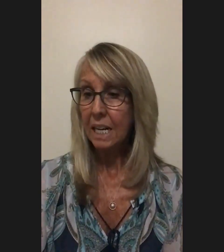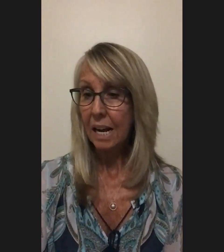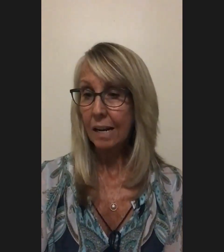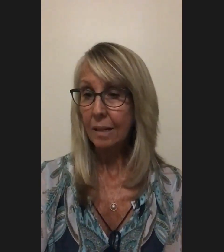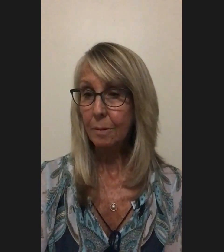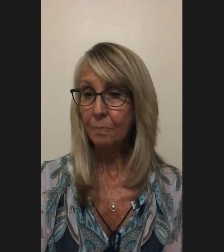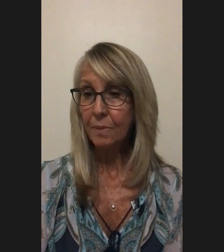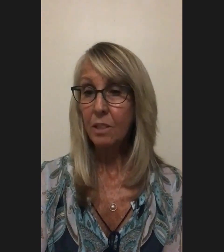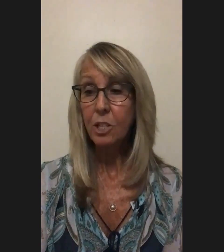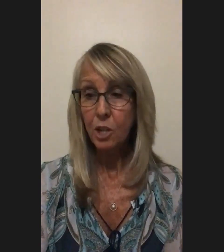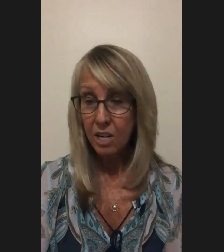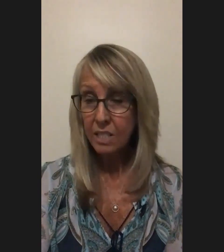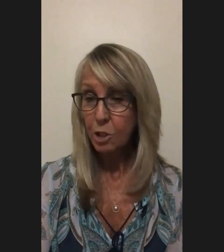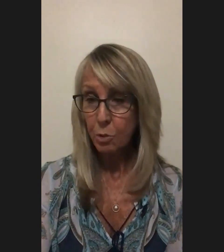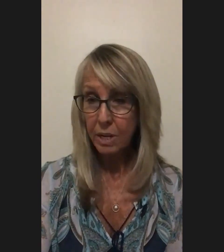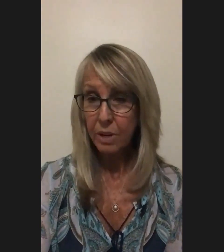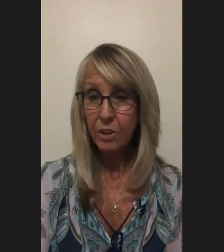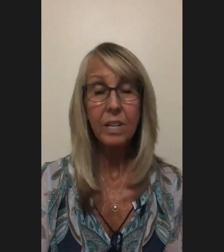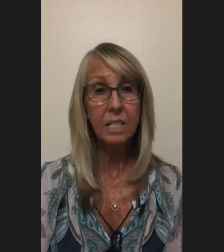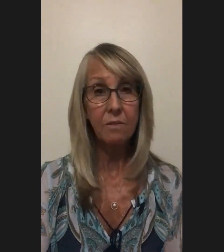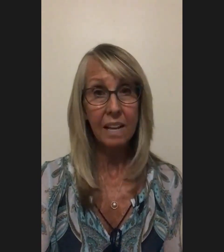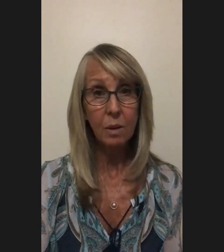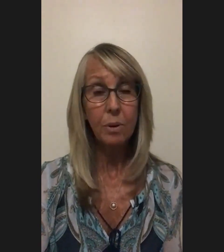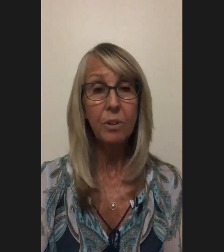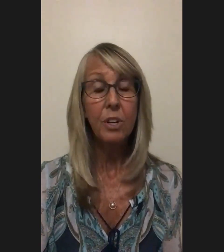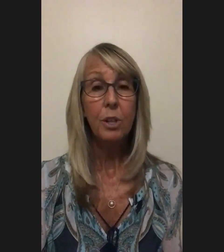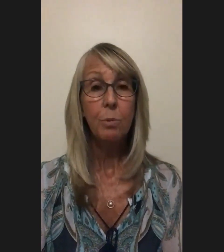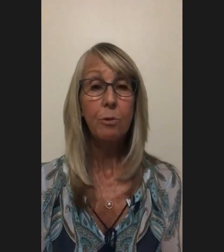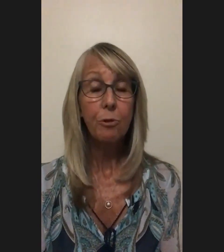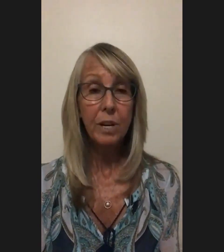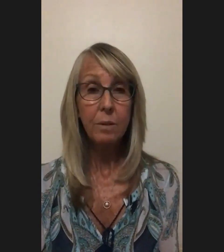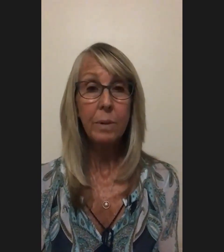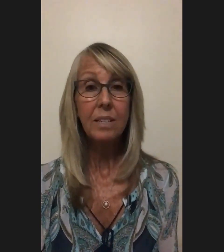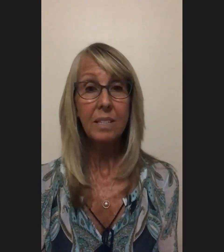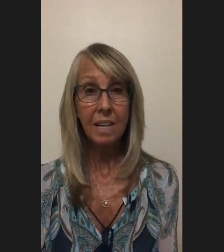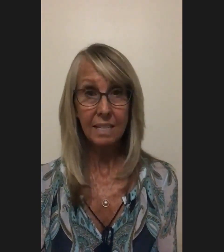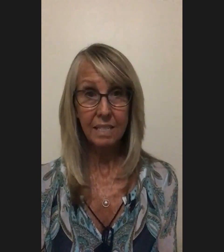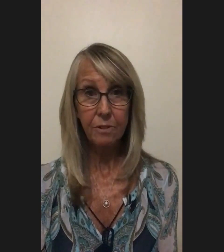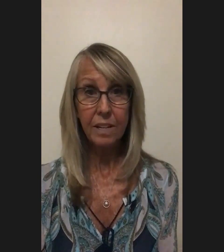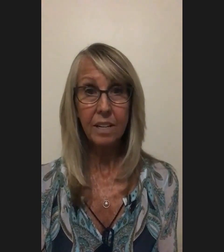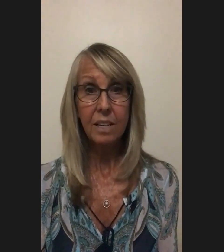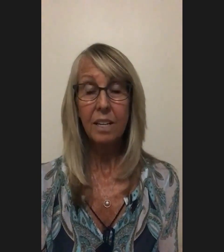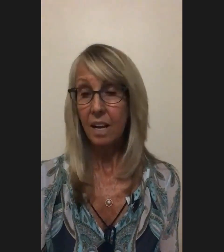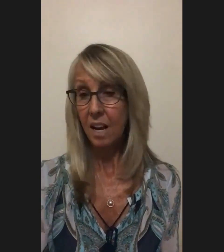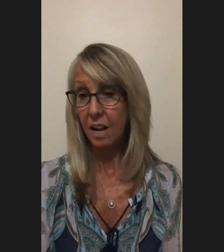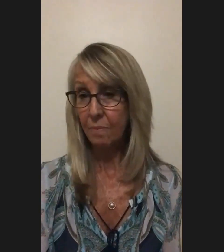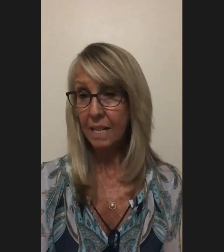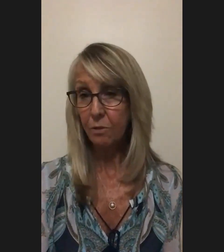The JAWS screen reader is available through Freedom Scientific.